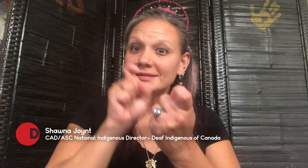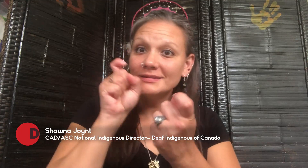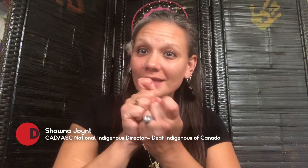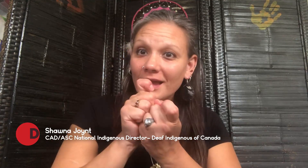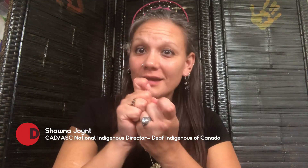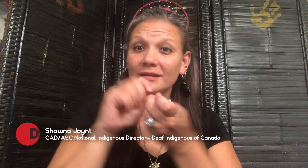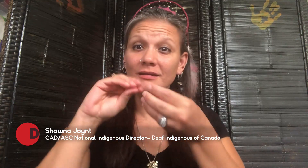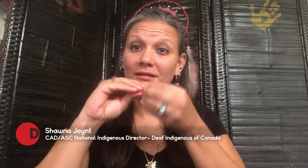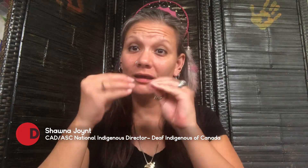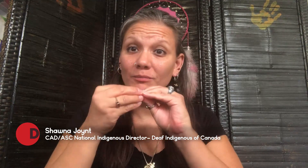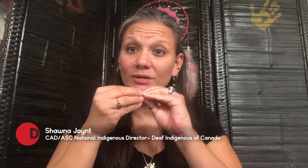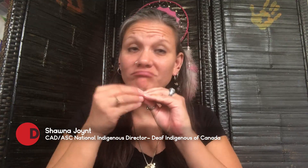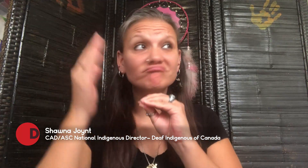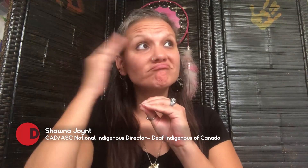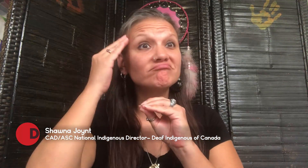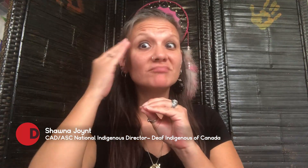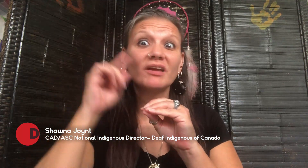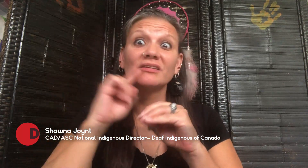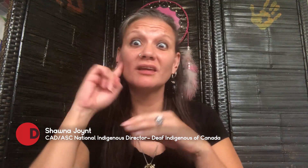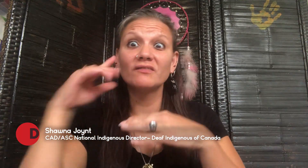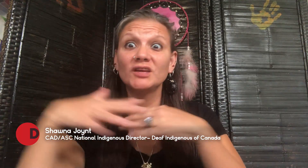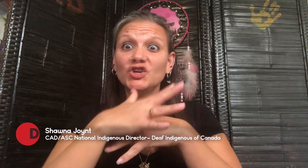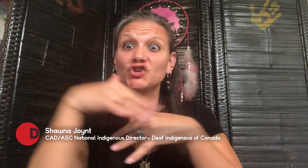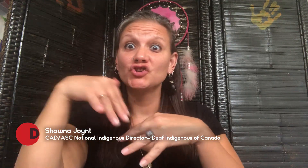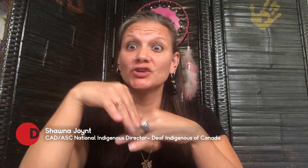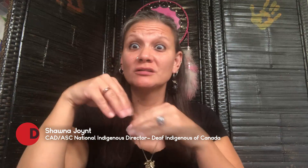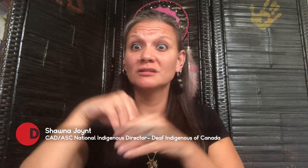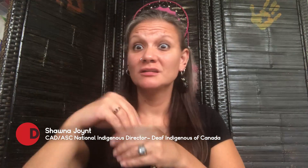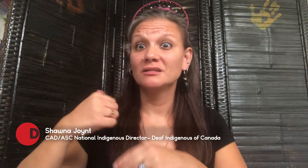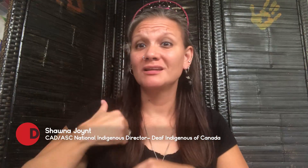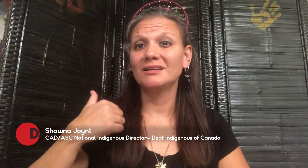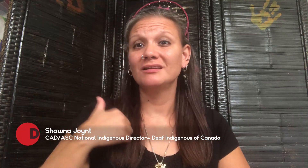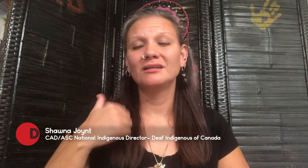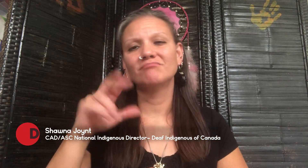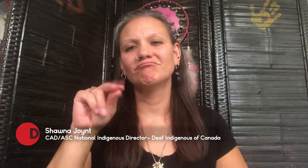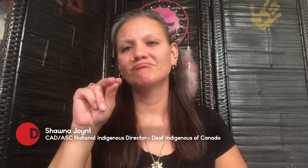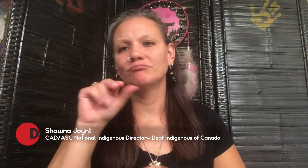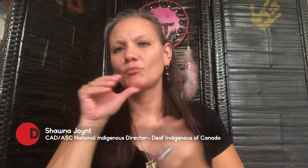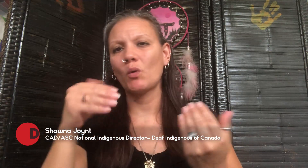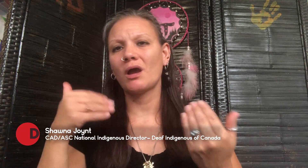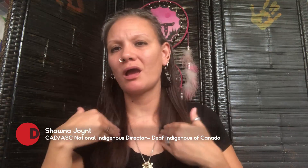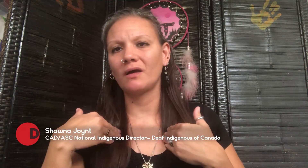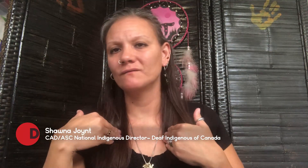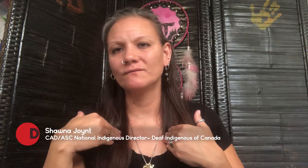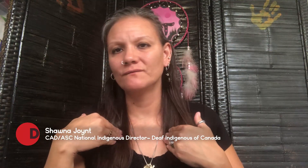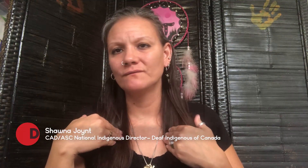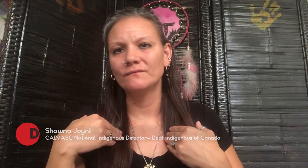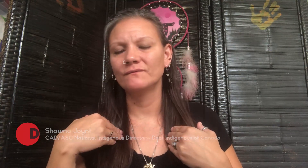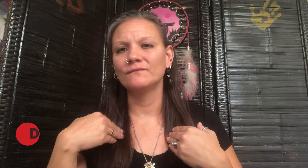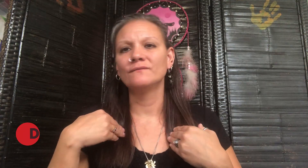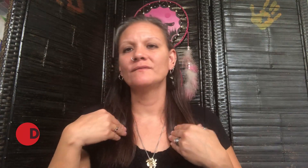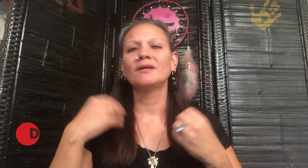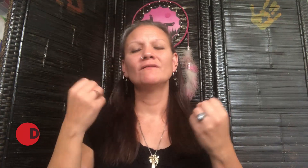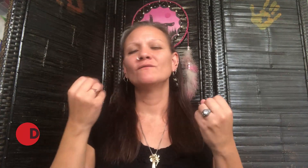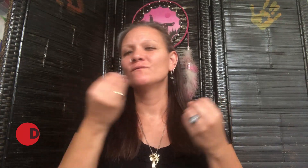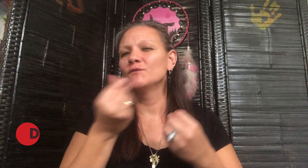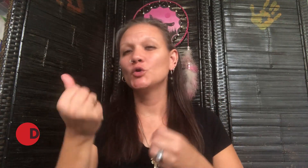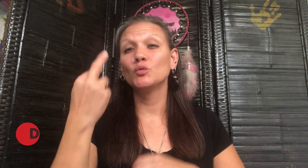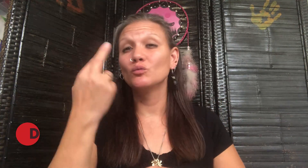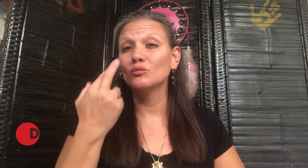The exact number of Deaf Indigenous in Canada isn’t available.